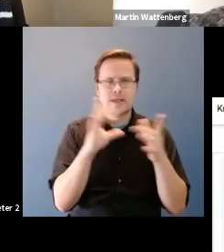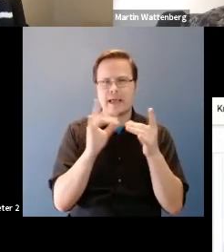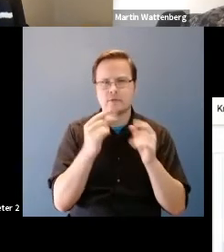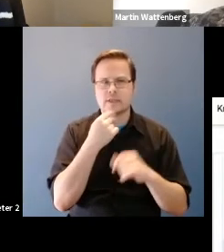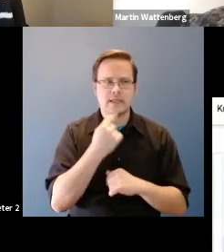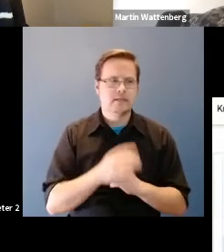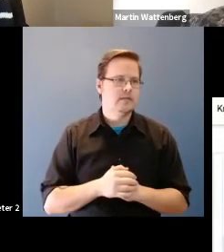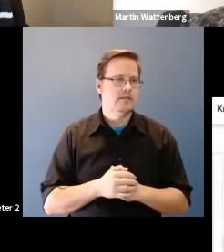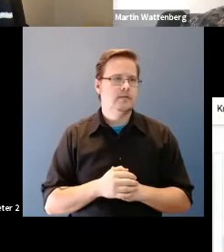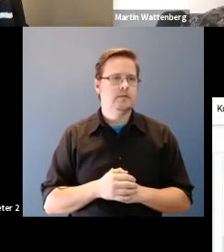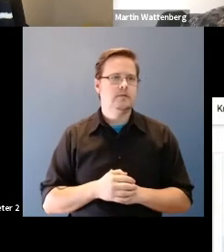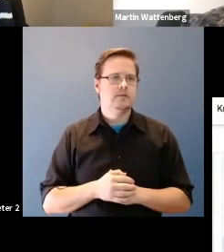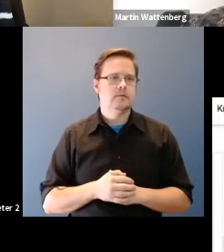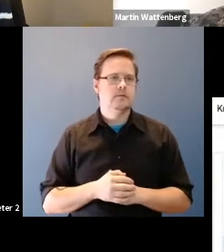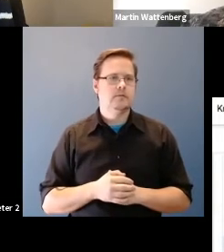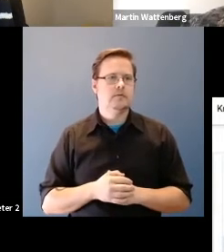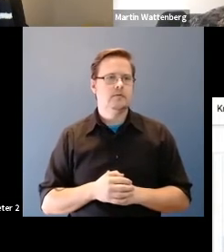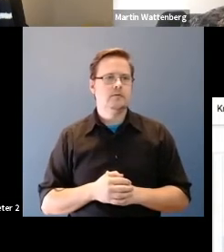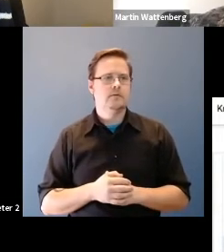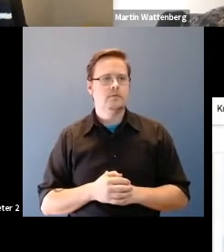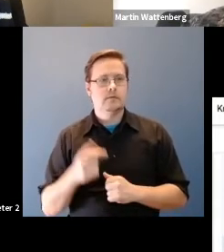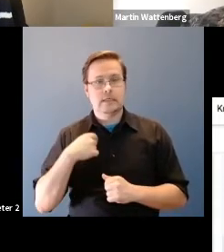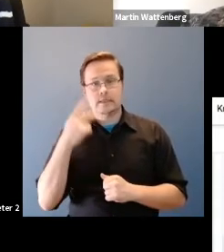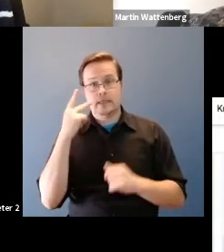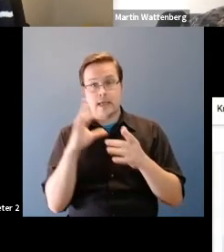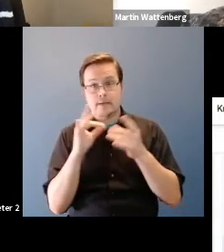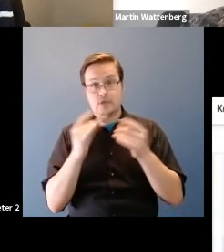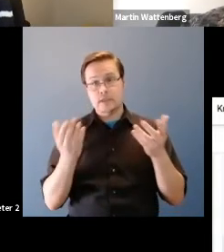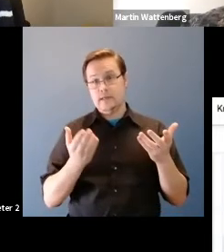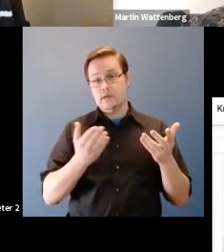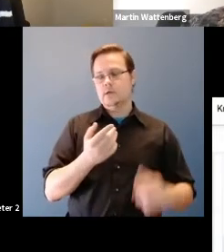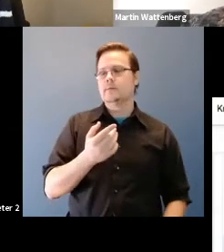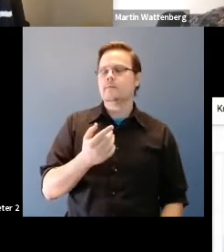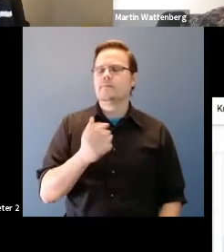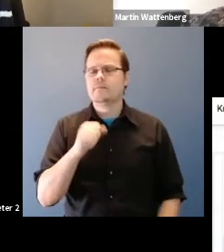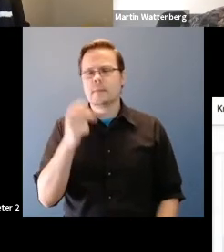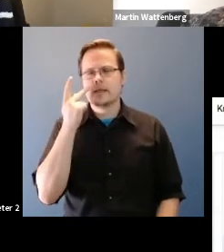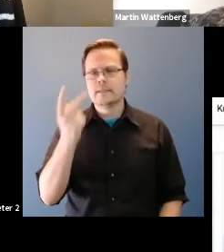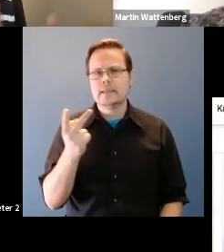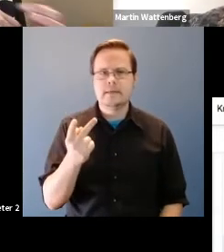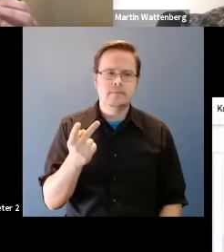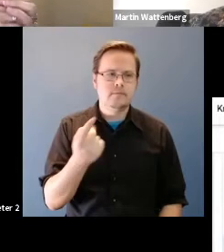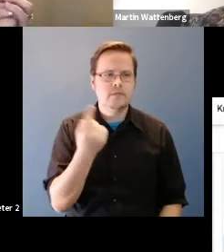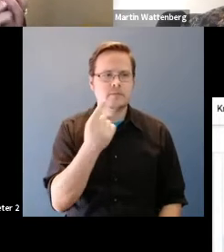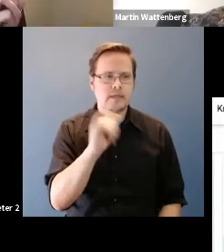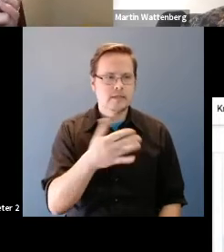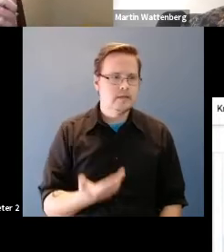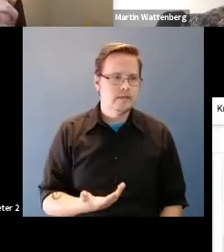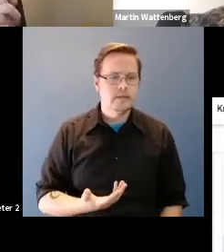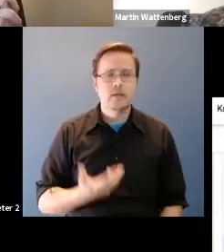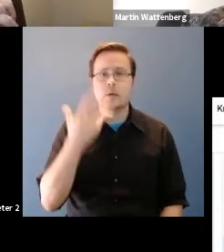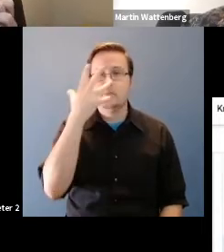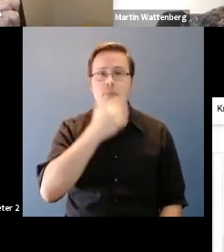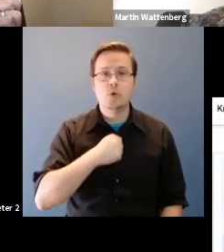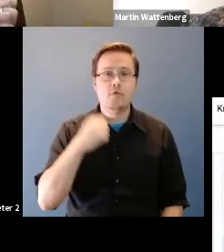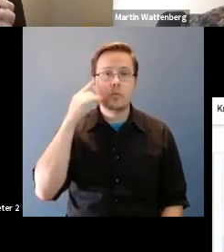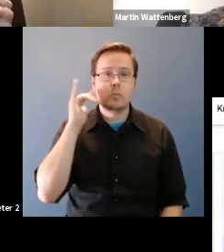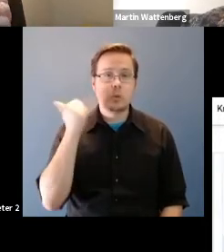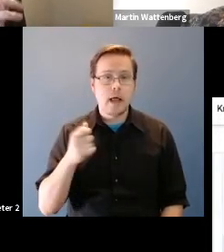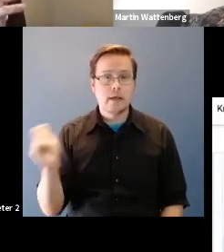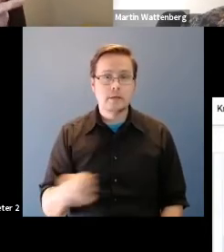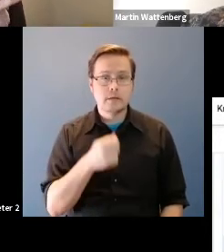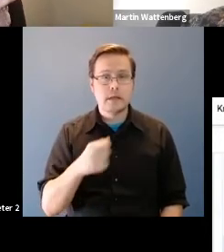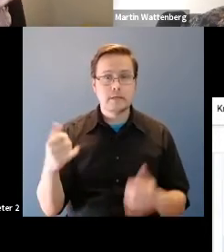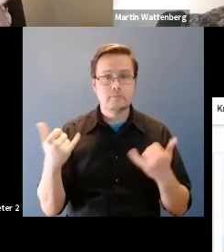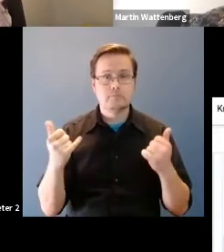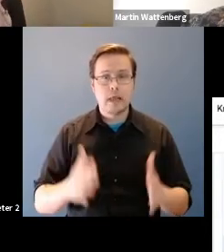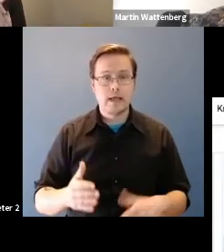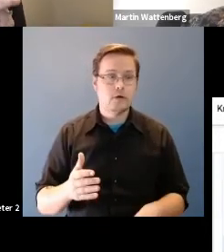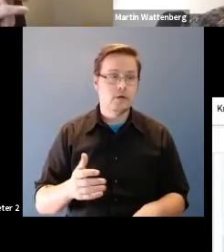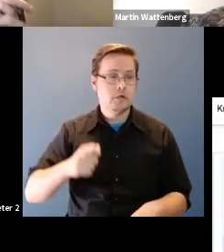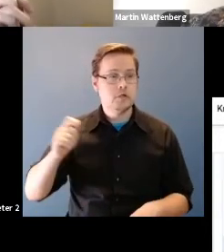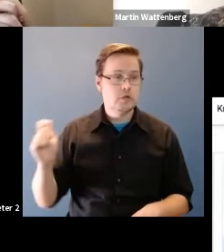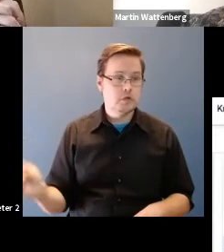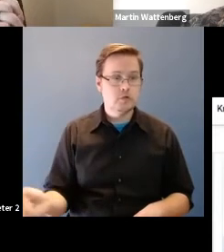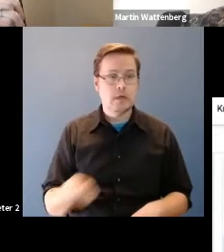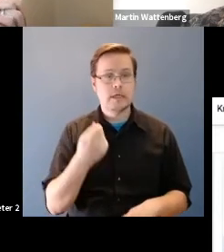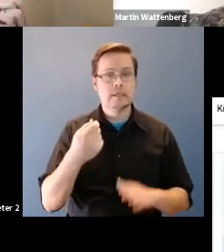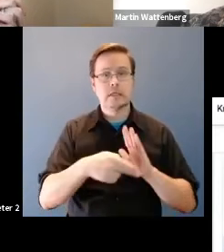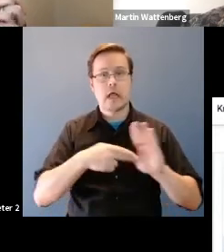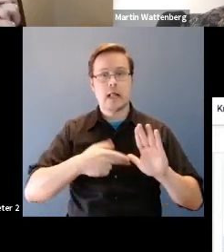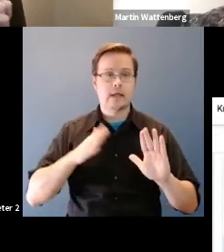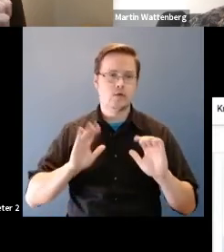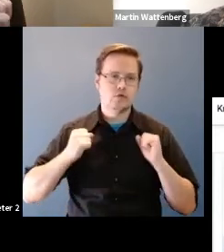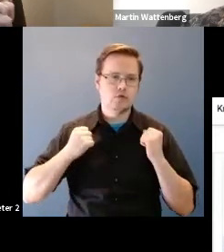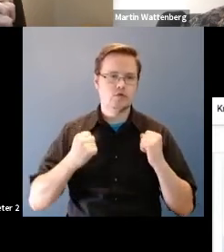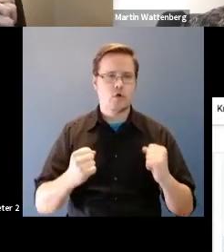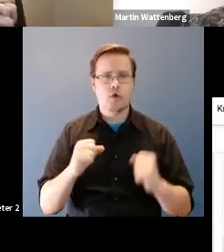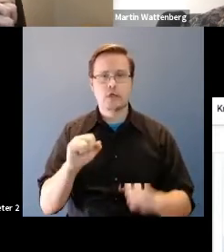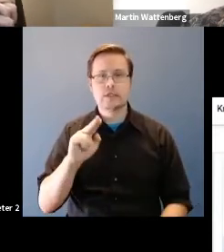Fernanda Viegas: So I have the captions here, and I can see, you know something like this the beautiful blonde tennis player swings her record highlighting her strong supple well toned muscles.